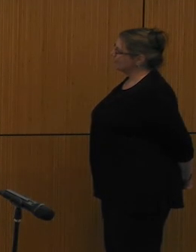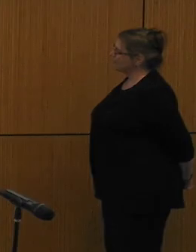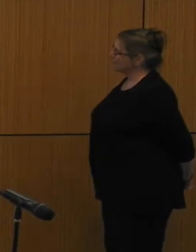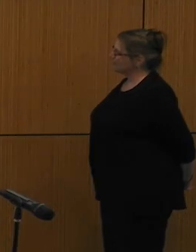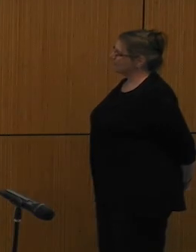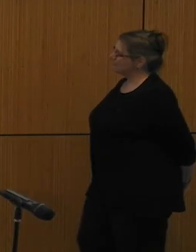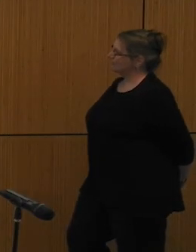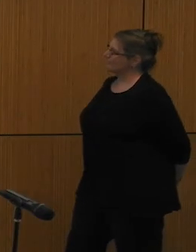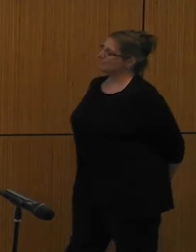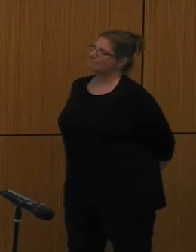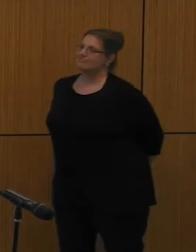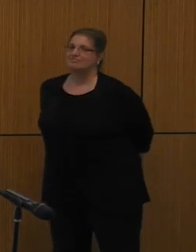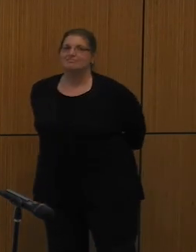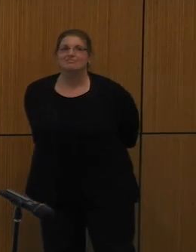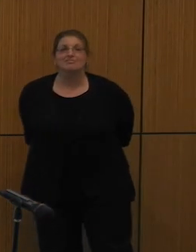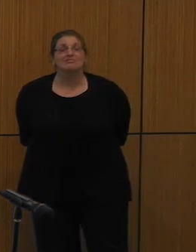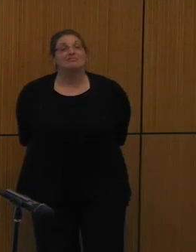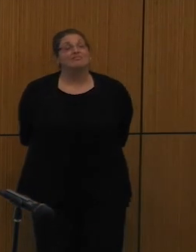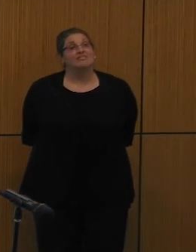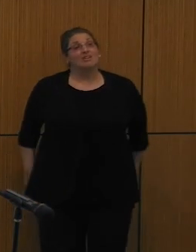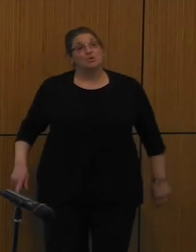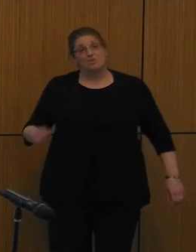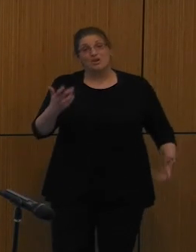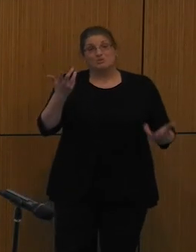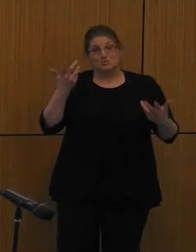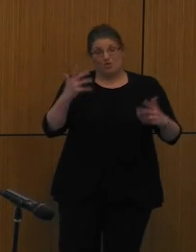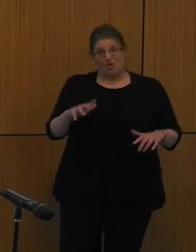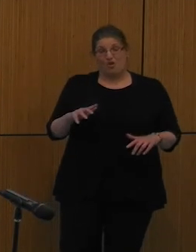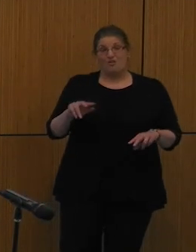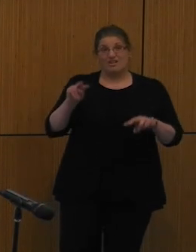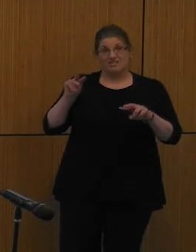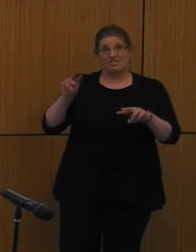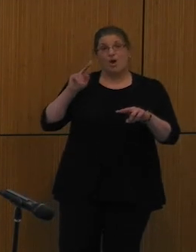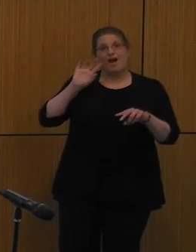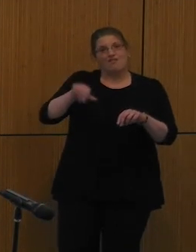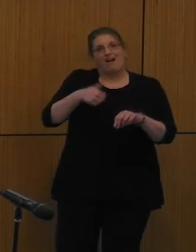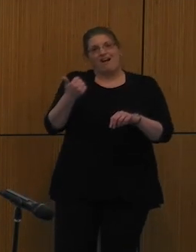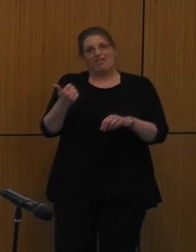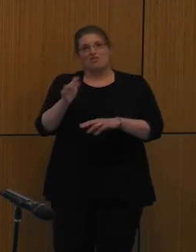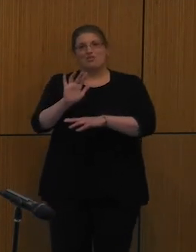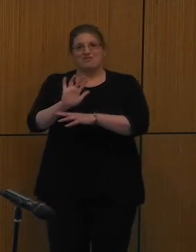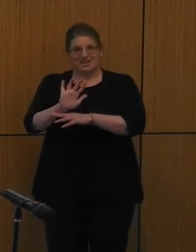Okay, and since we are already on this, let's go look at the other video so that we have it in our mind.